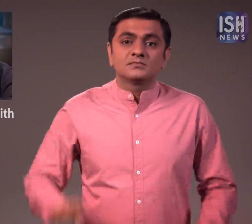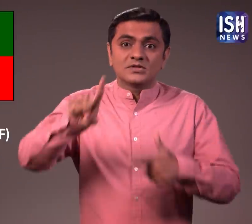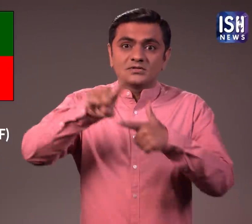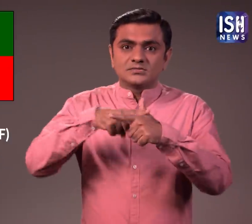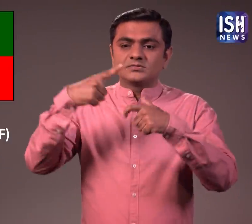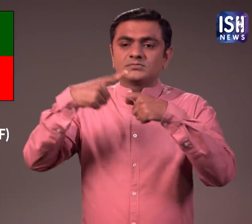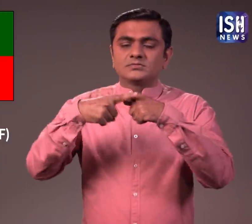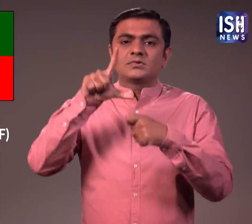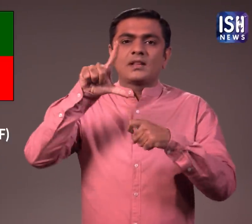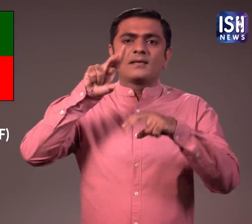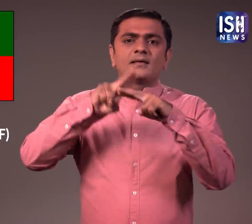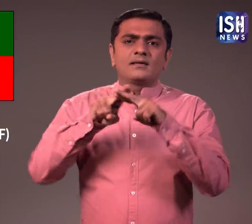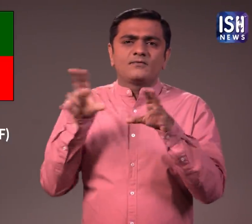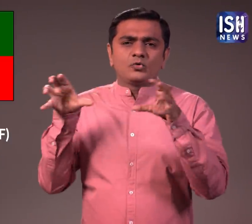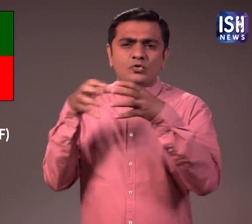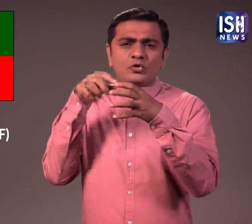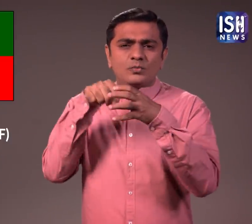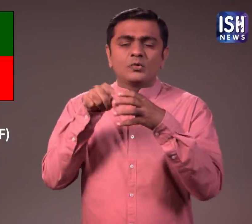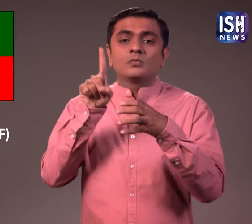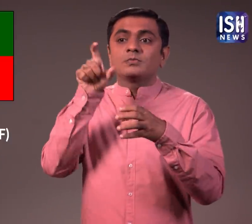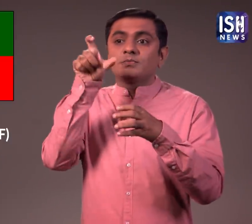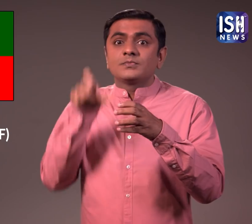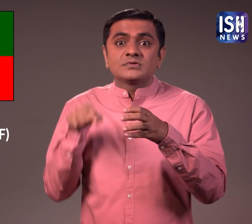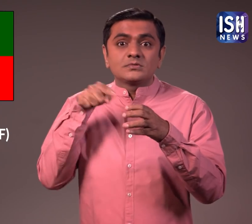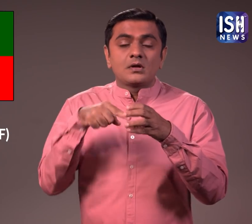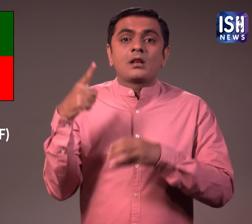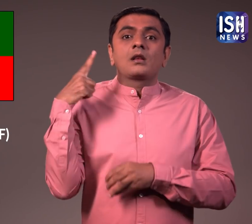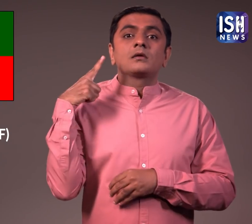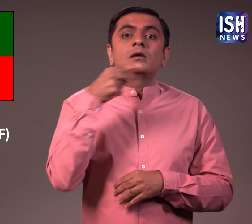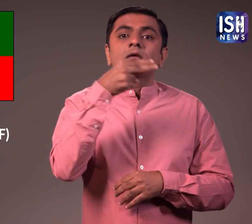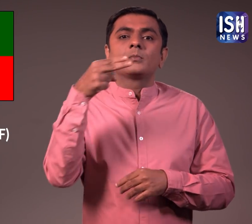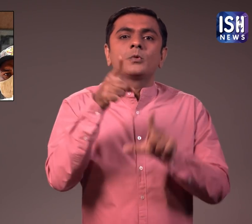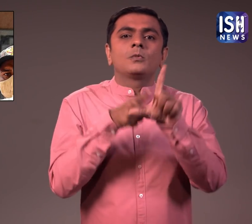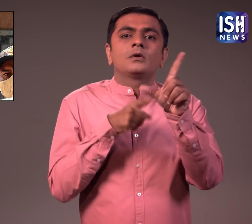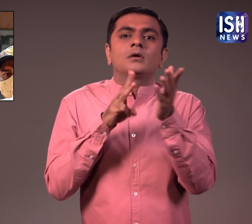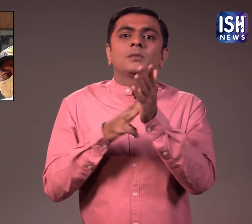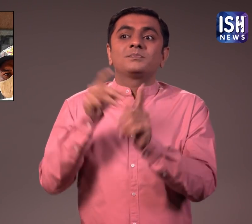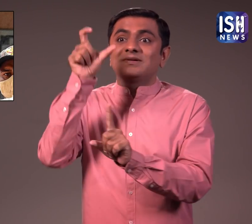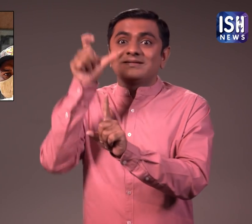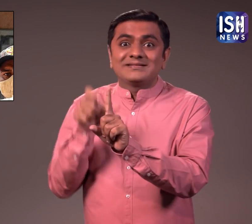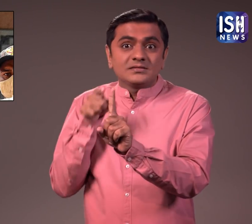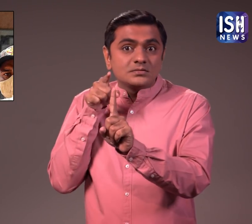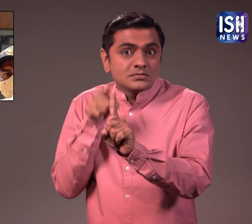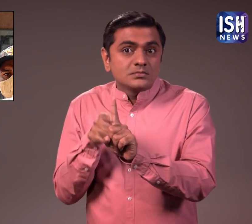Yasin Malik was the leader of the JKLF.